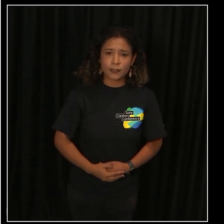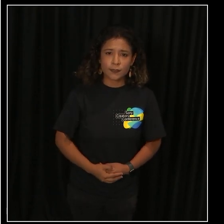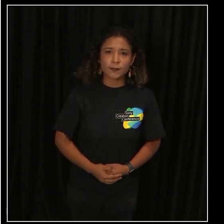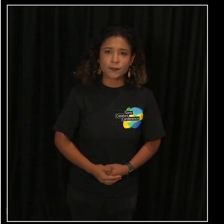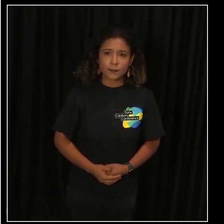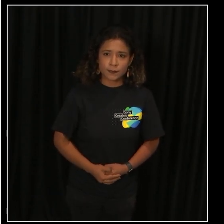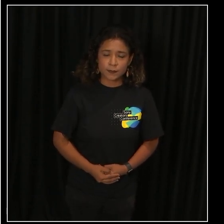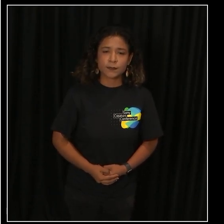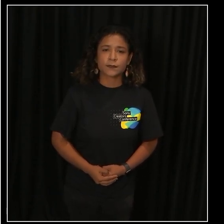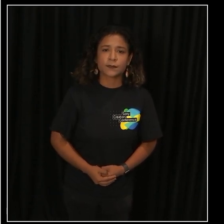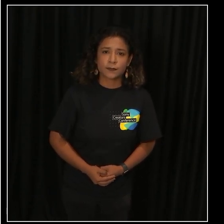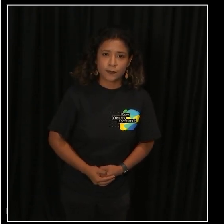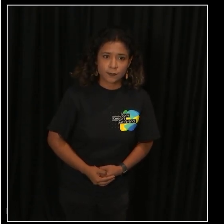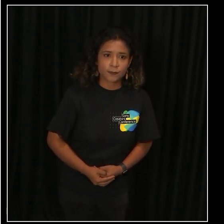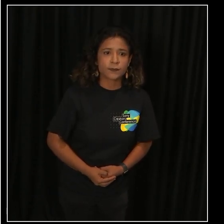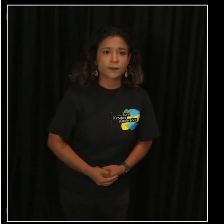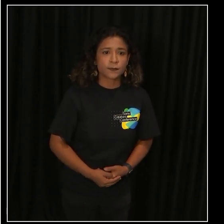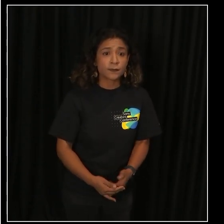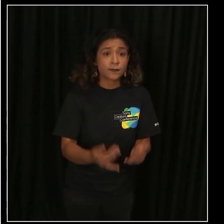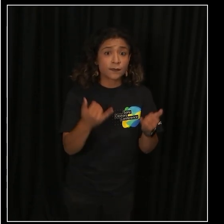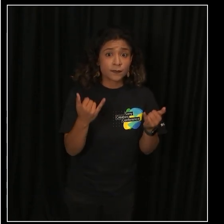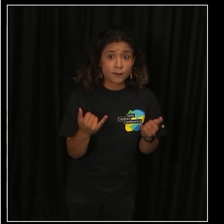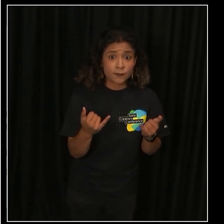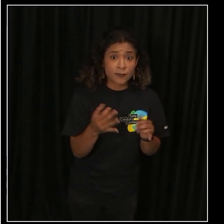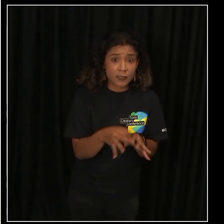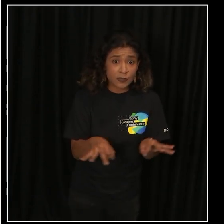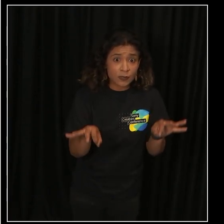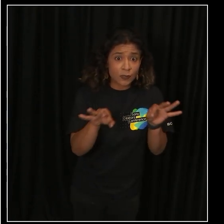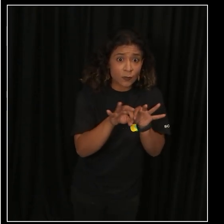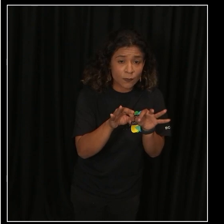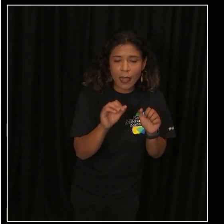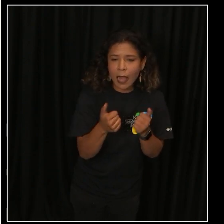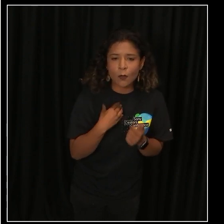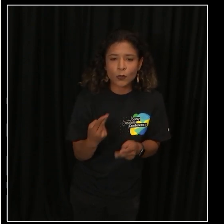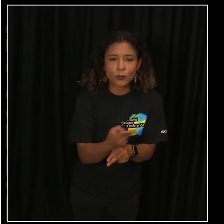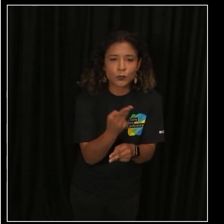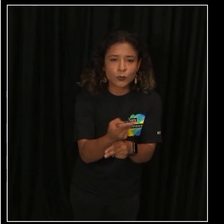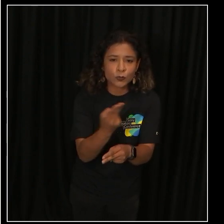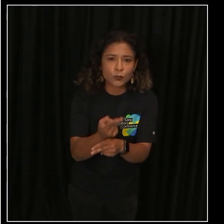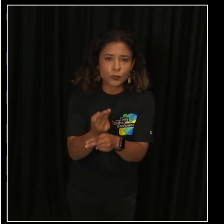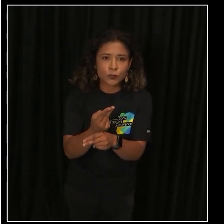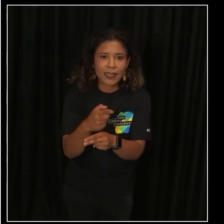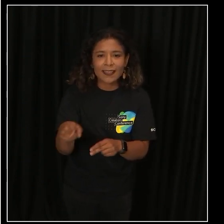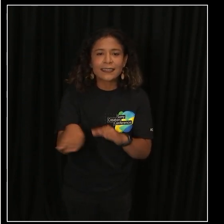Now, recommend experiment an implementation. These are the basic policies.